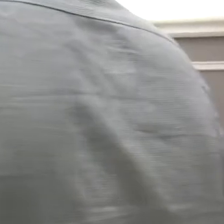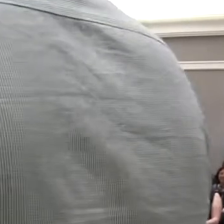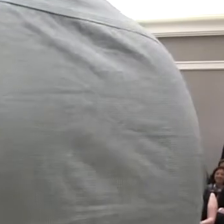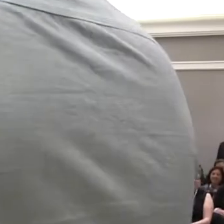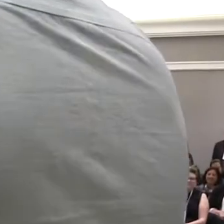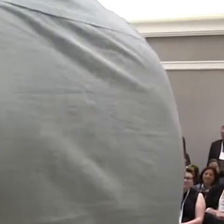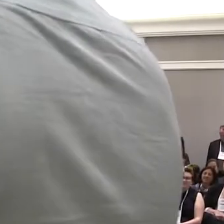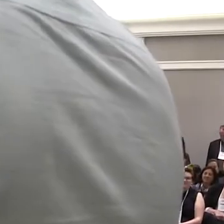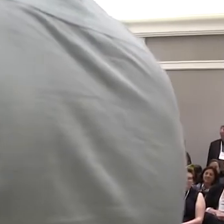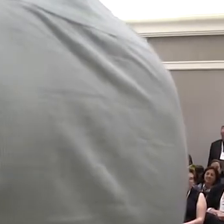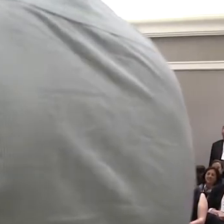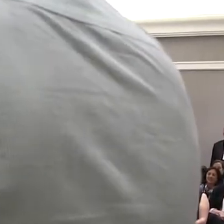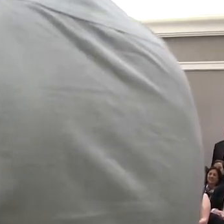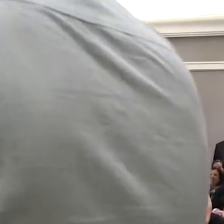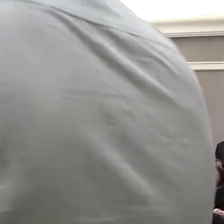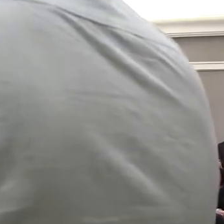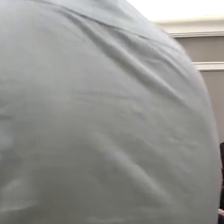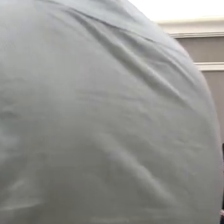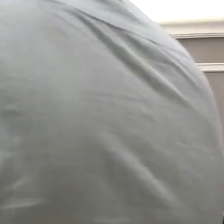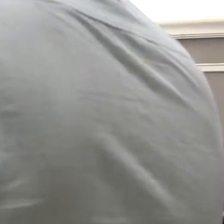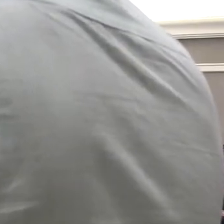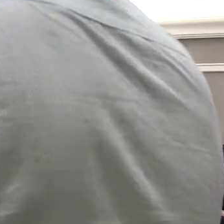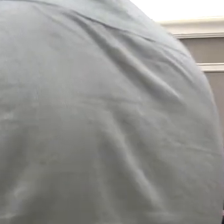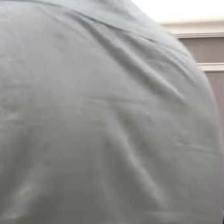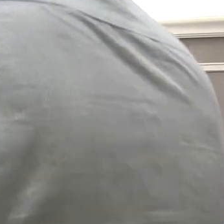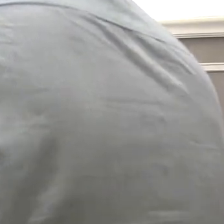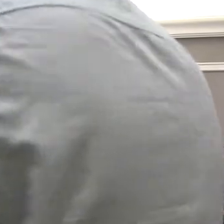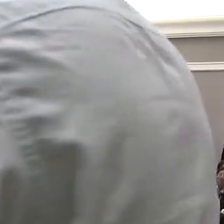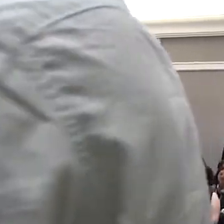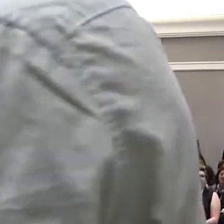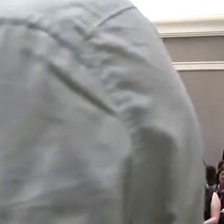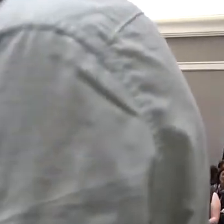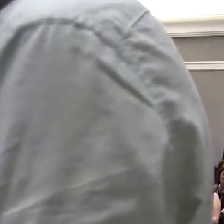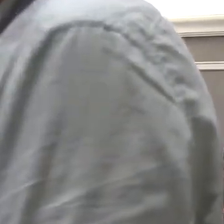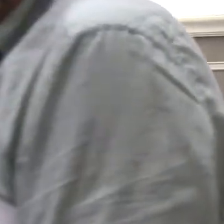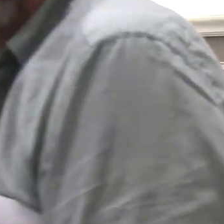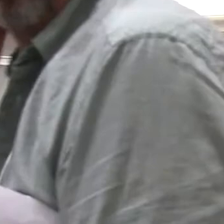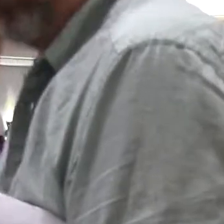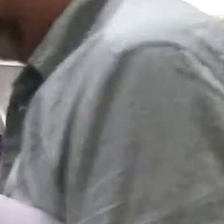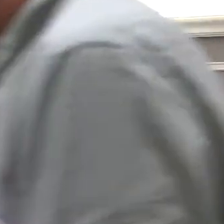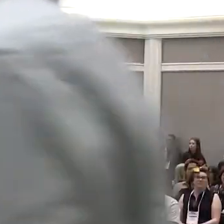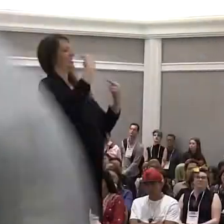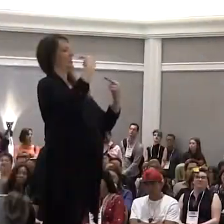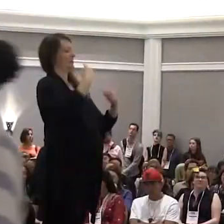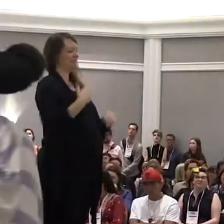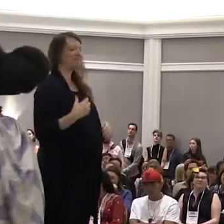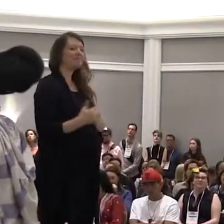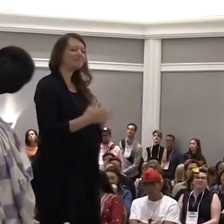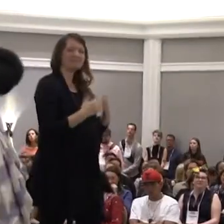Ta-da! It is still true. It is still true. (Carmen) OK, thank you all.